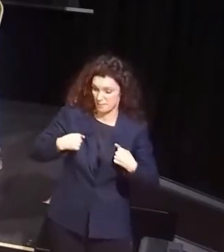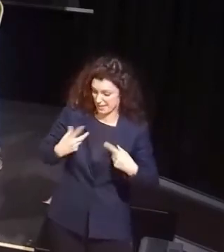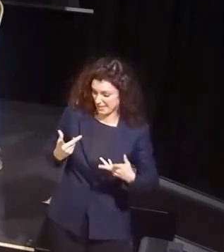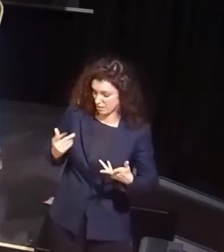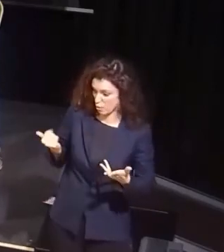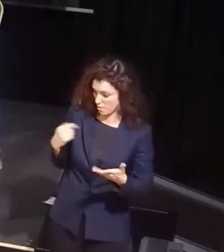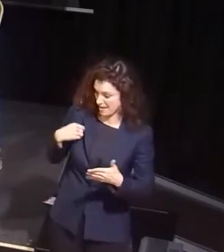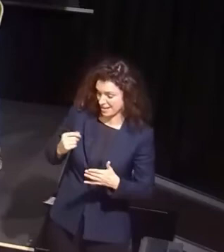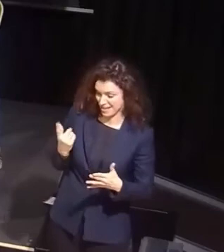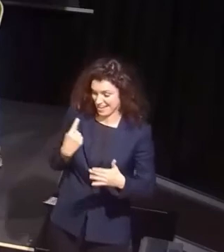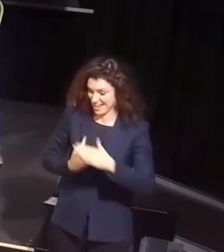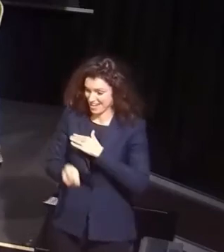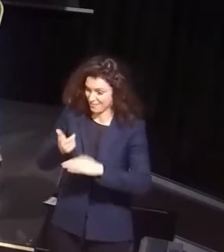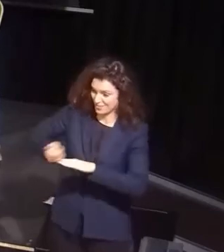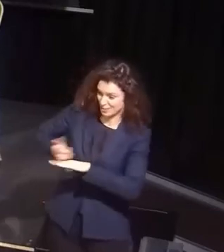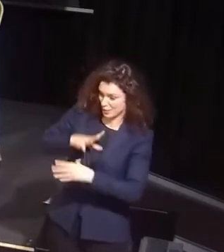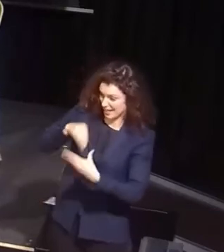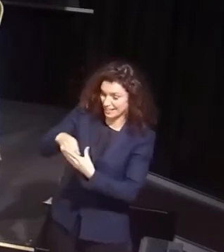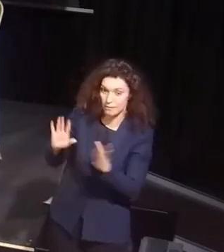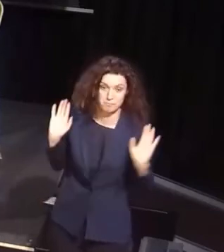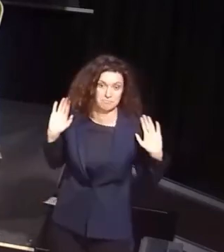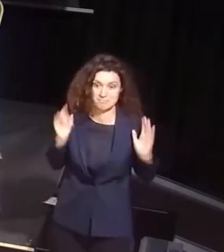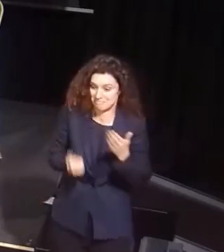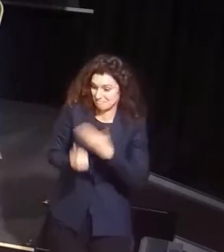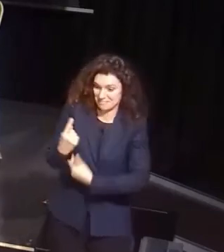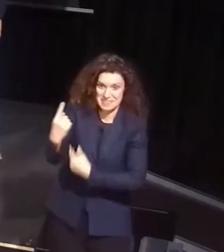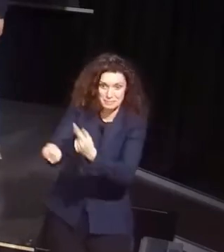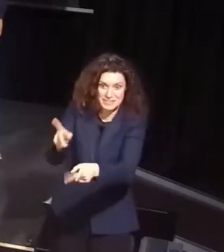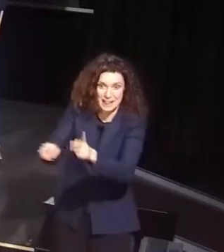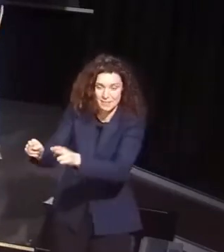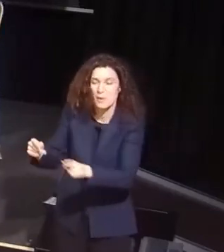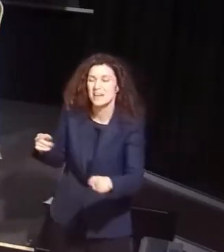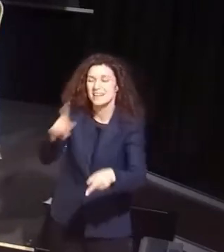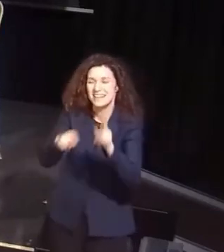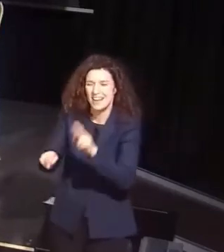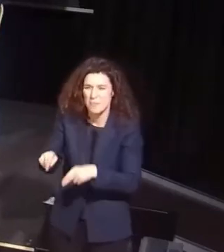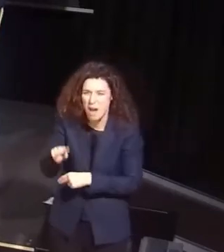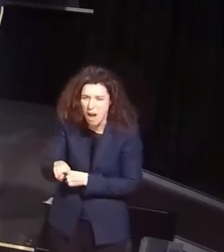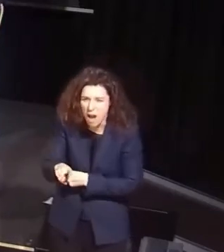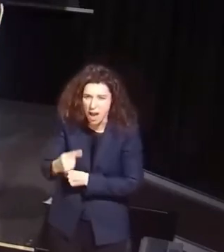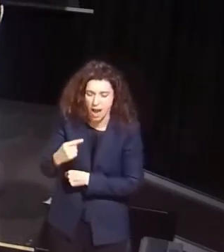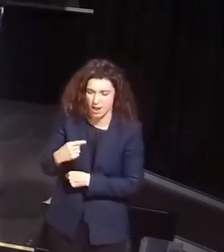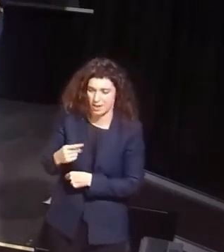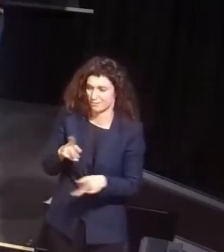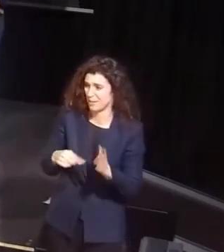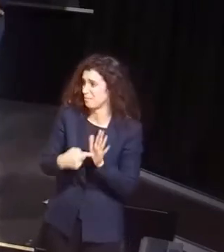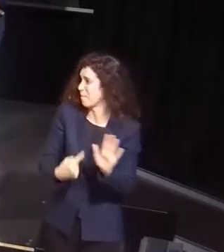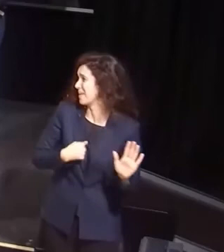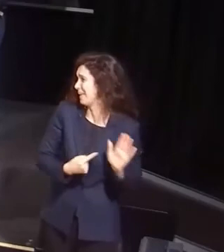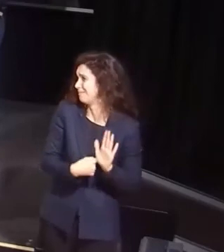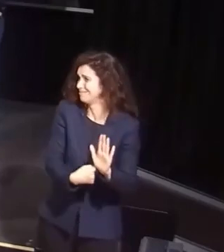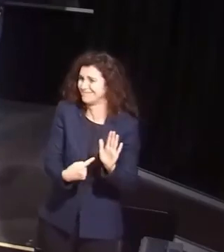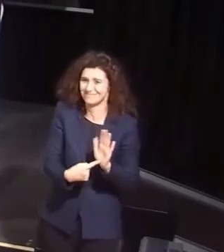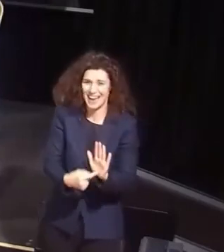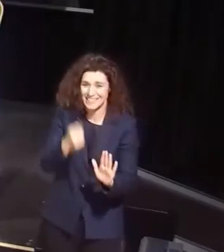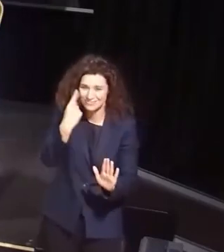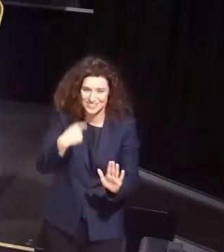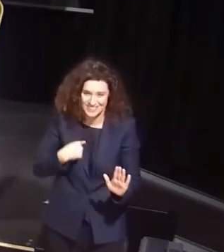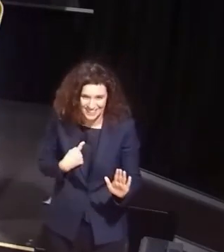I didn't actually realise until after I had started editing it down, "Oh man, that's just me!" But, what I would like to repeat